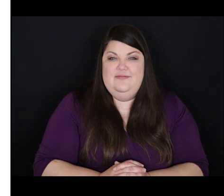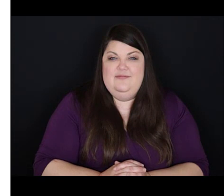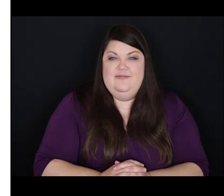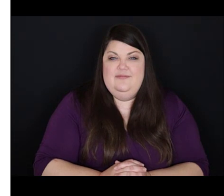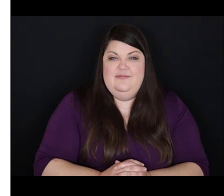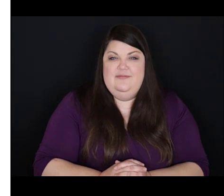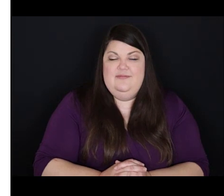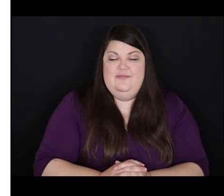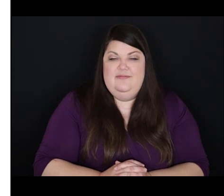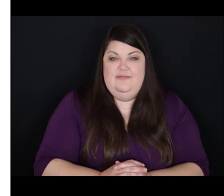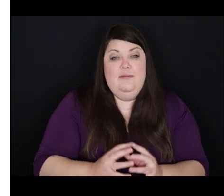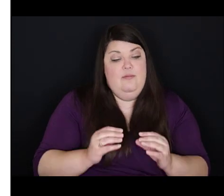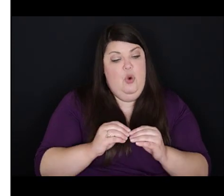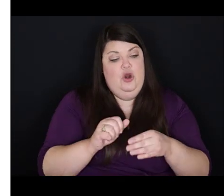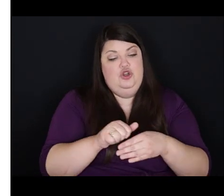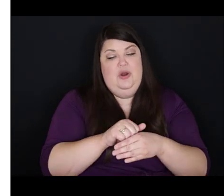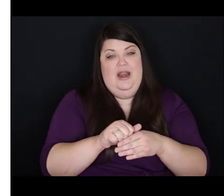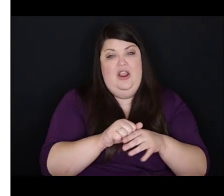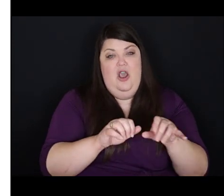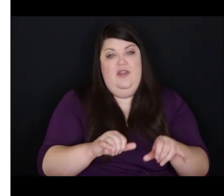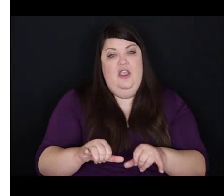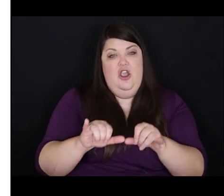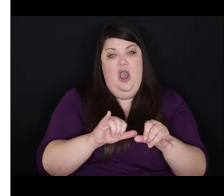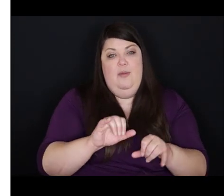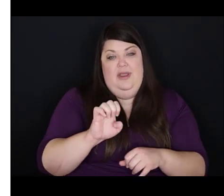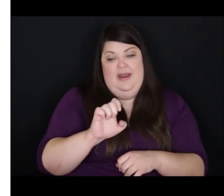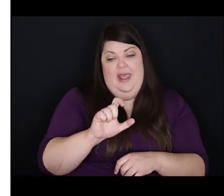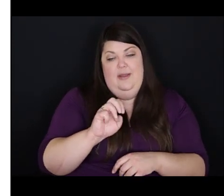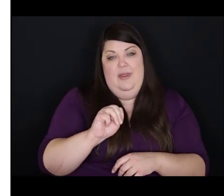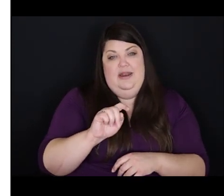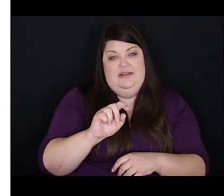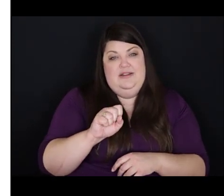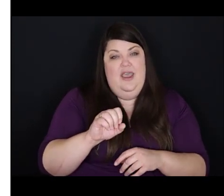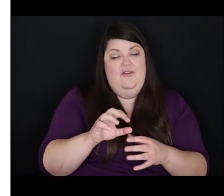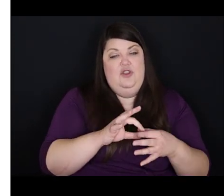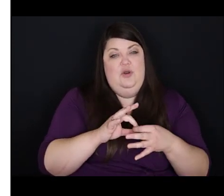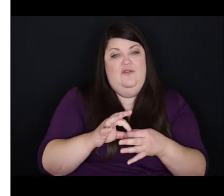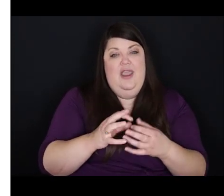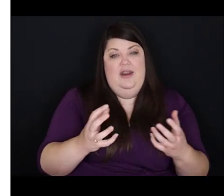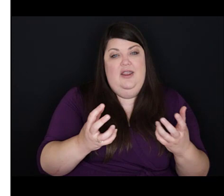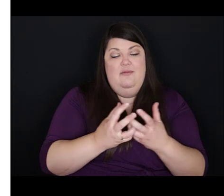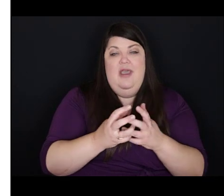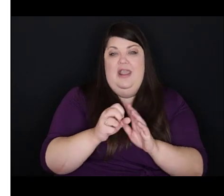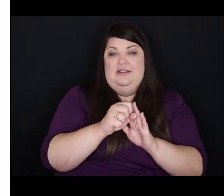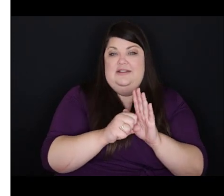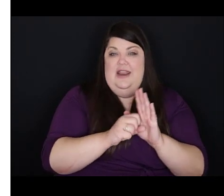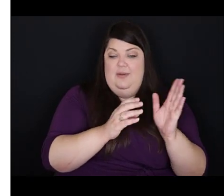More training on the common elements of the Unified and Combined State Plan will